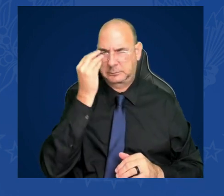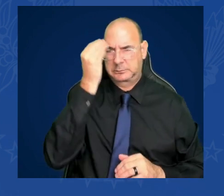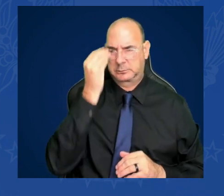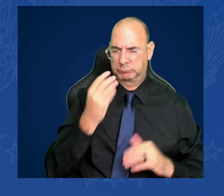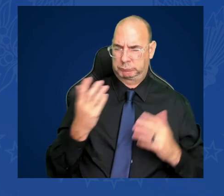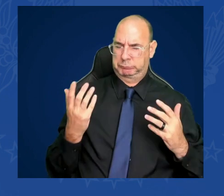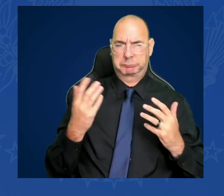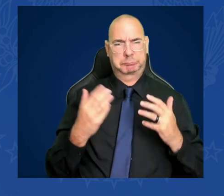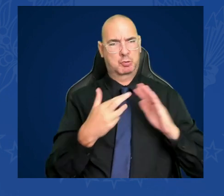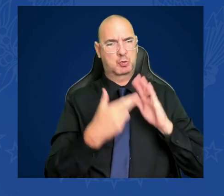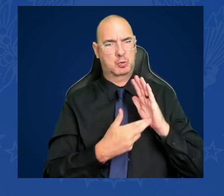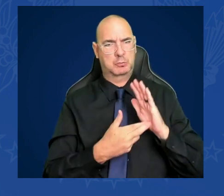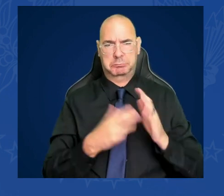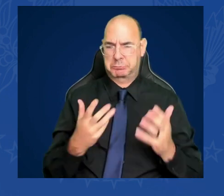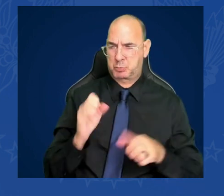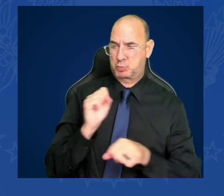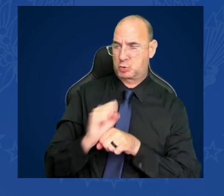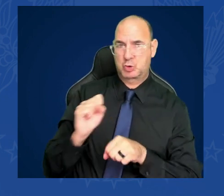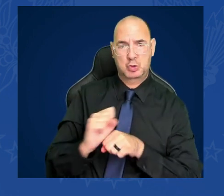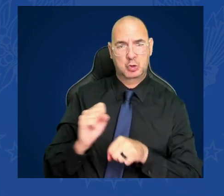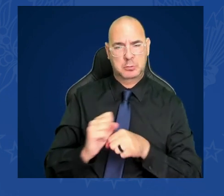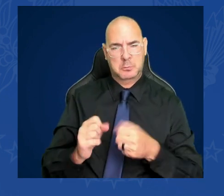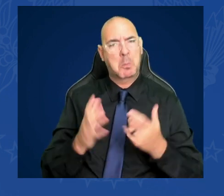Now, they are being called into question.